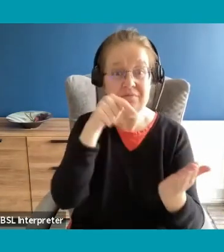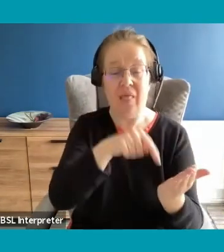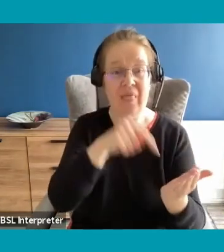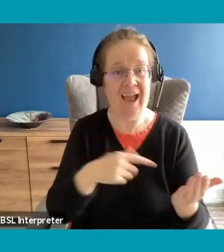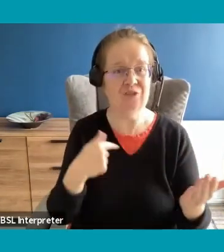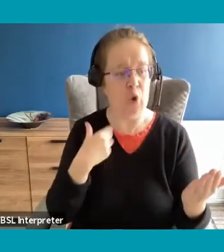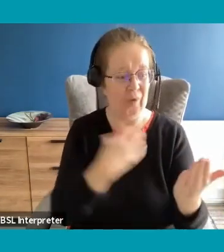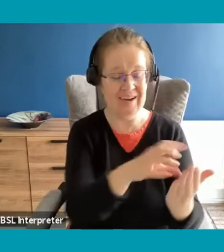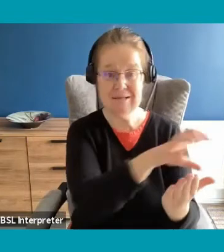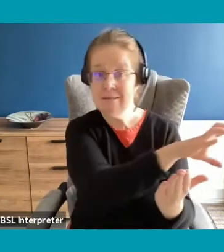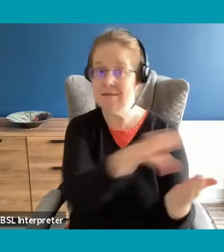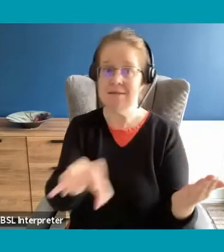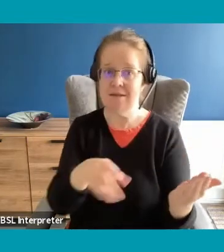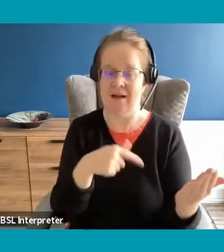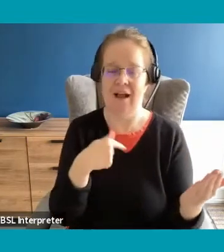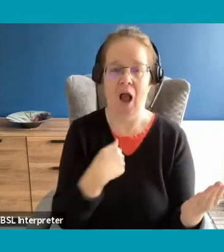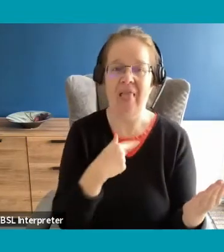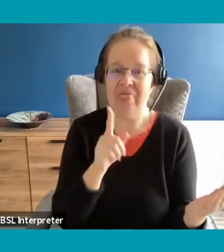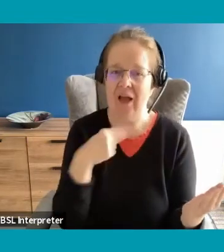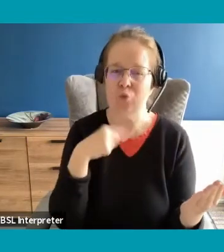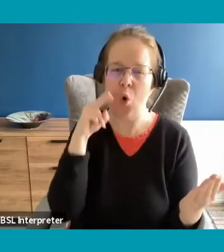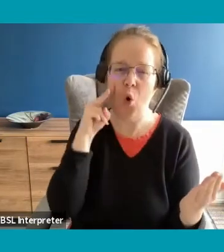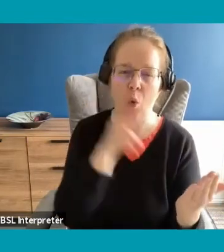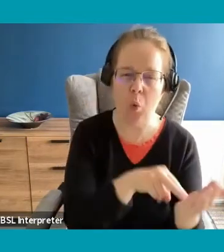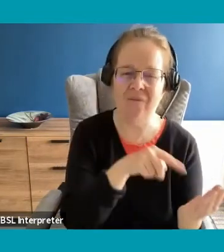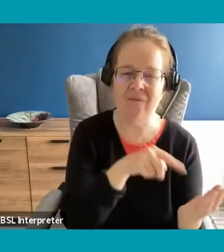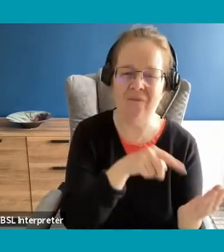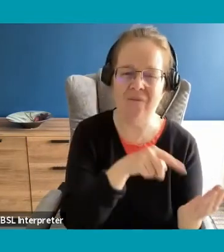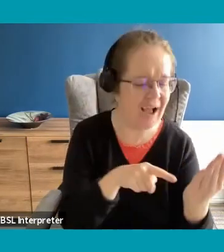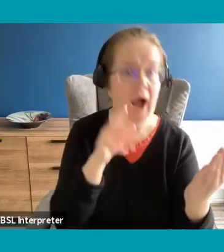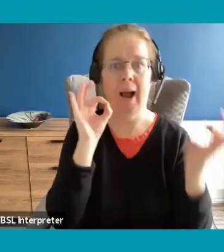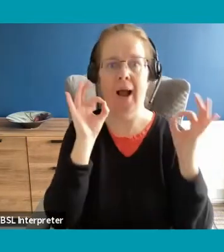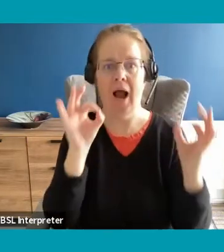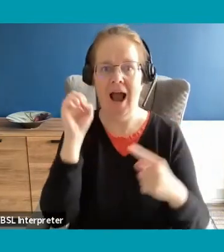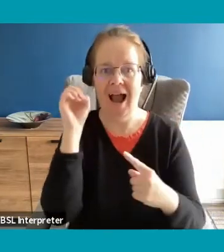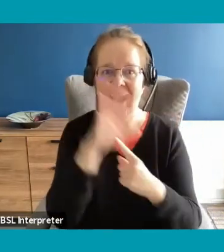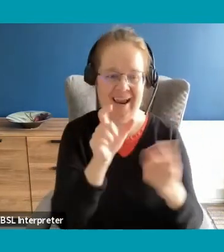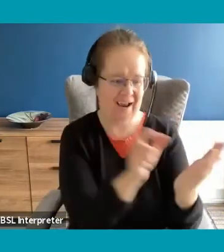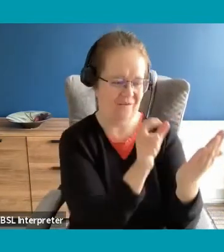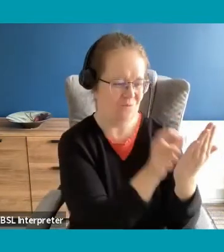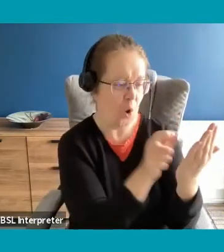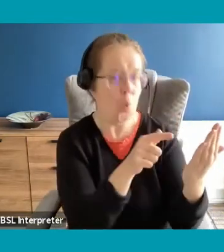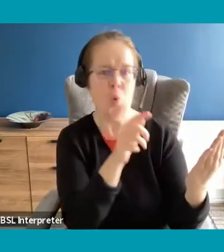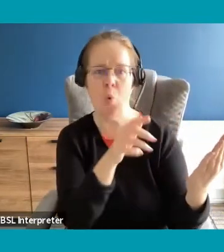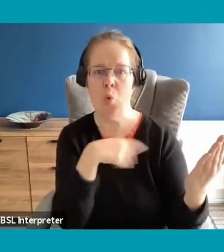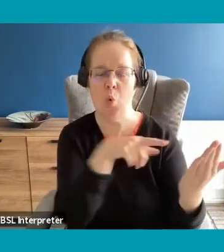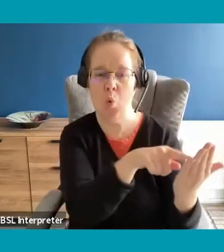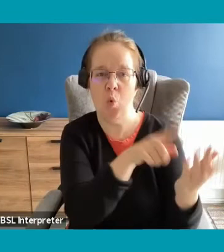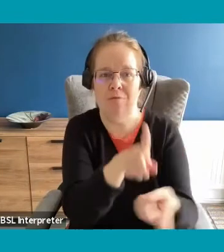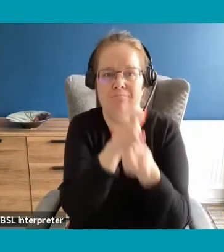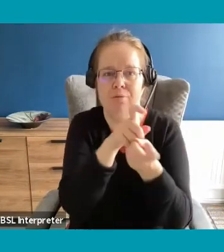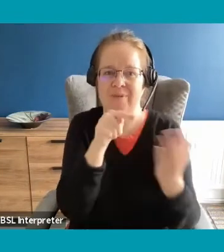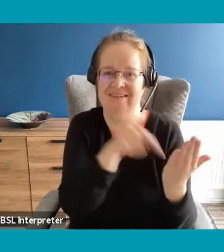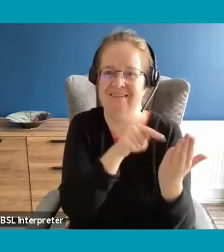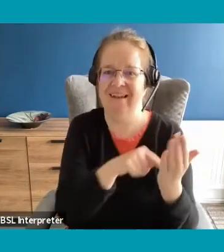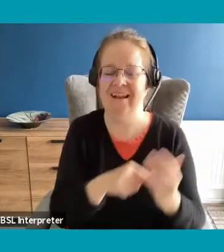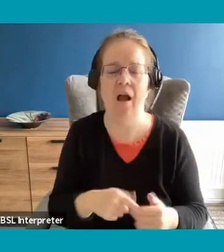because that's what we will look for. We will look for those keyphrases key terms and drag those out. Katie, Fabulous guys.